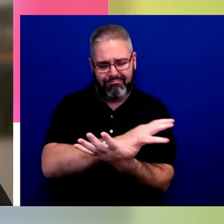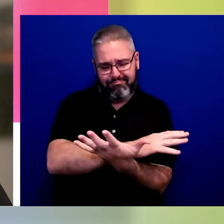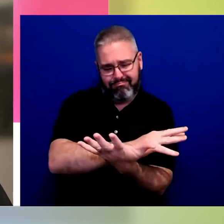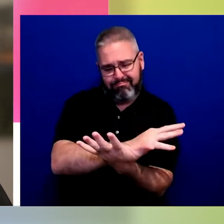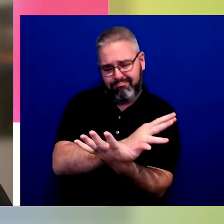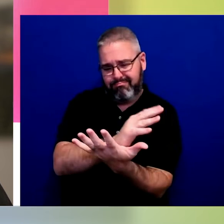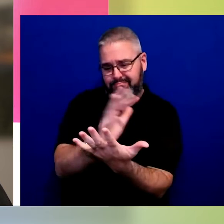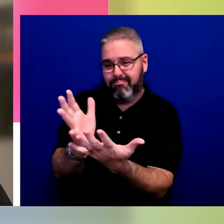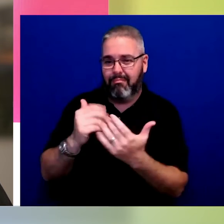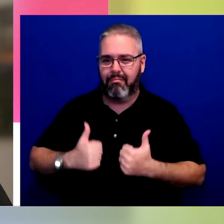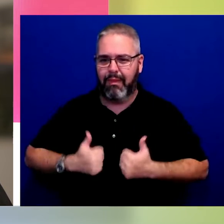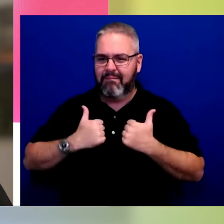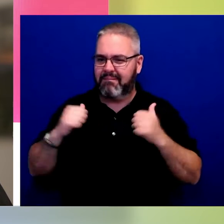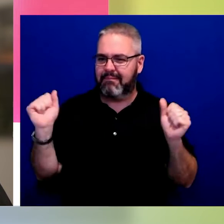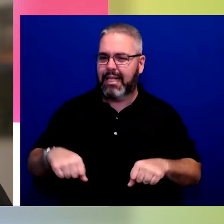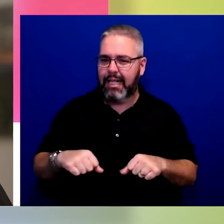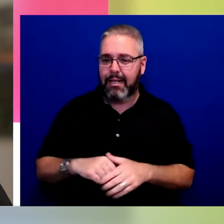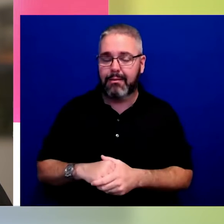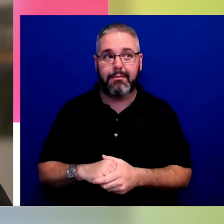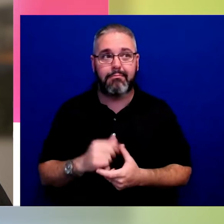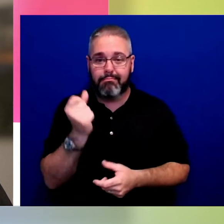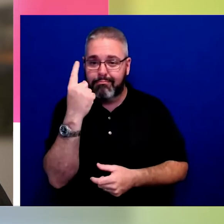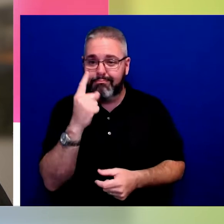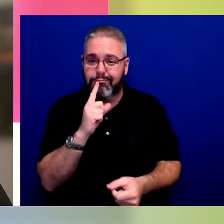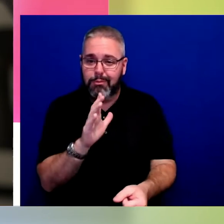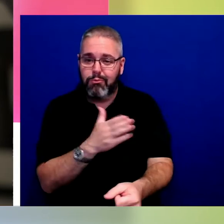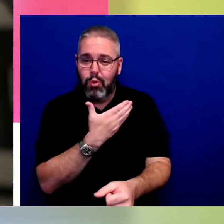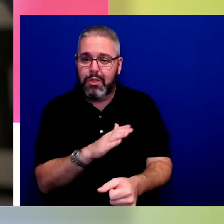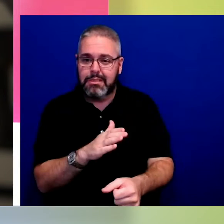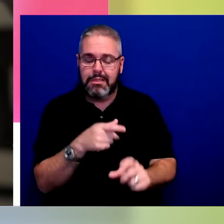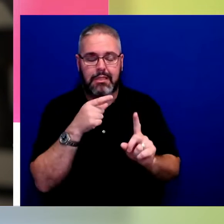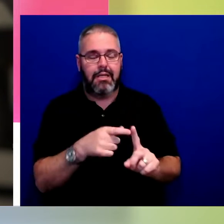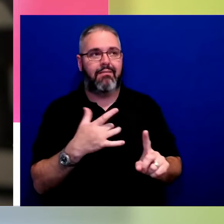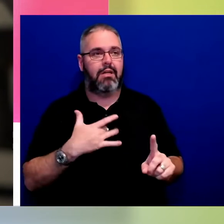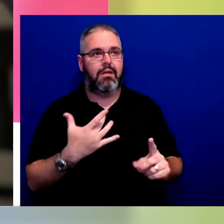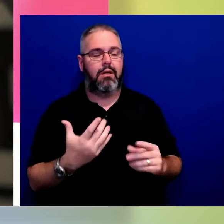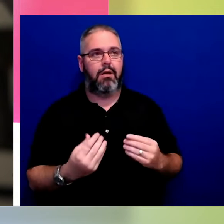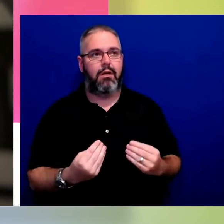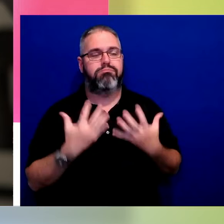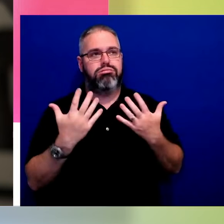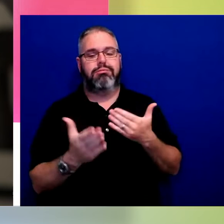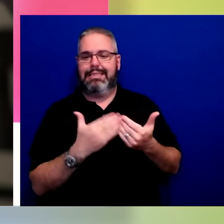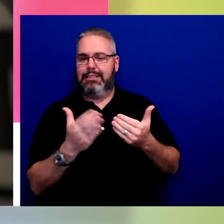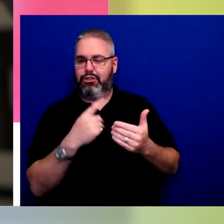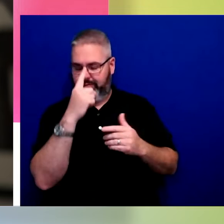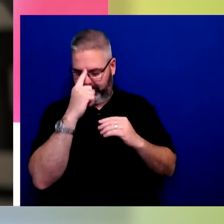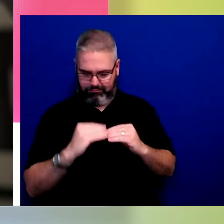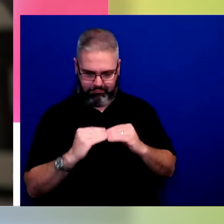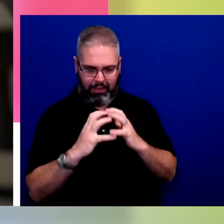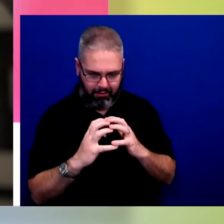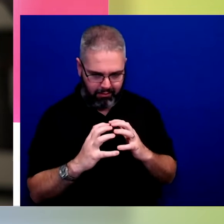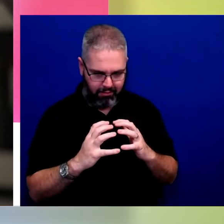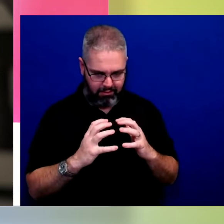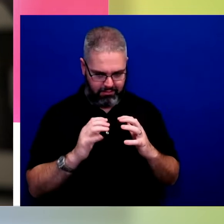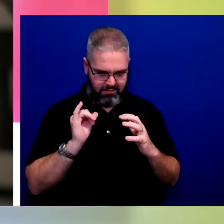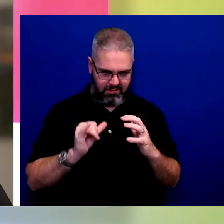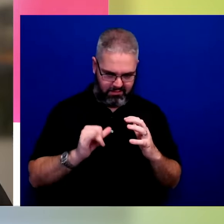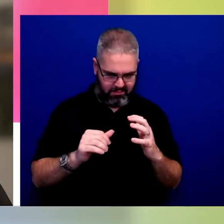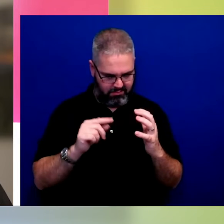but music makes that easier for our minds. Music helps us know and experience directly.